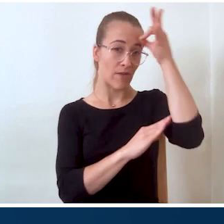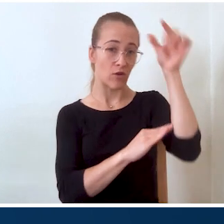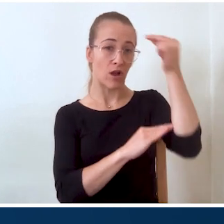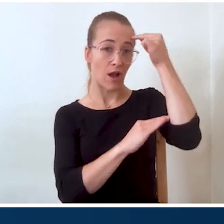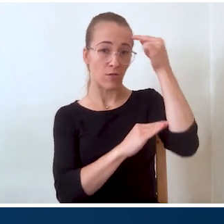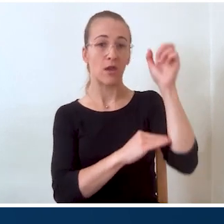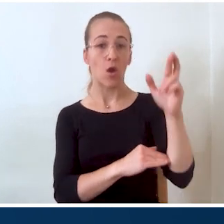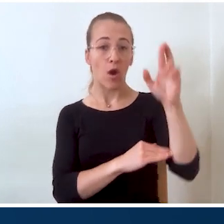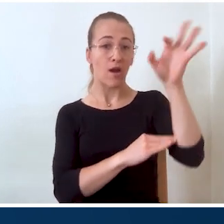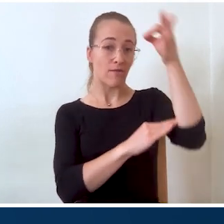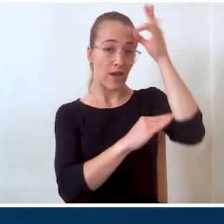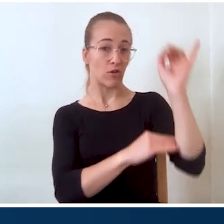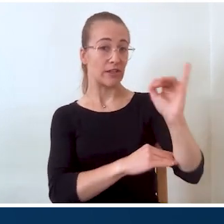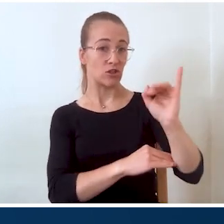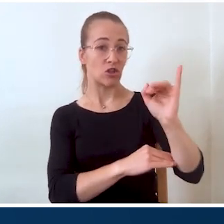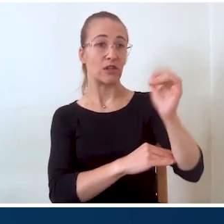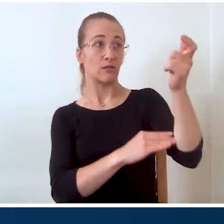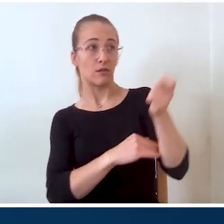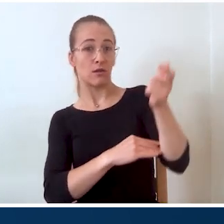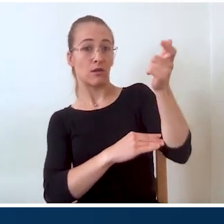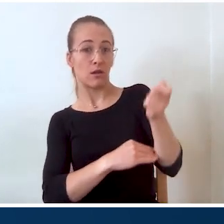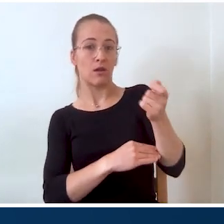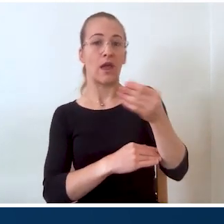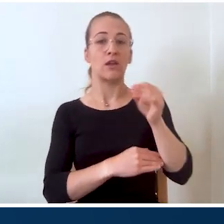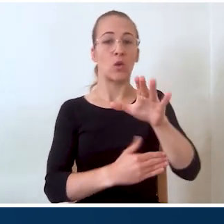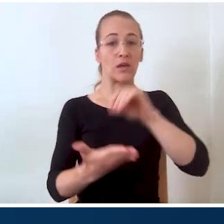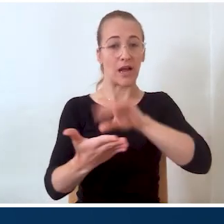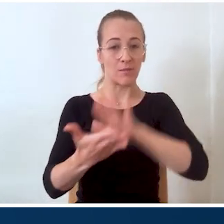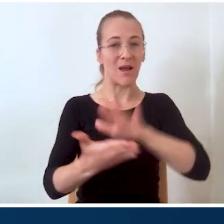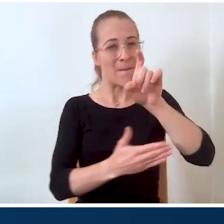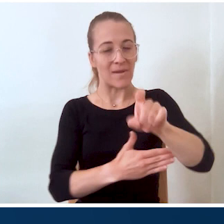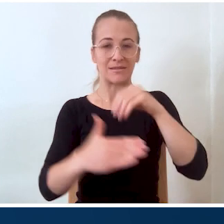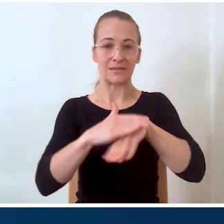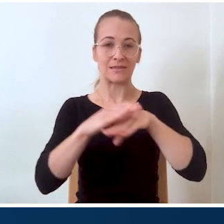federal insurance somehow and your documentation must be accessible as it goes out?